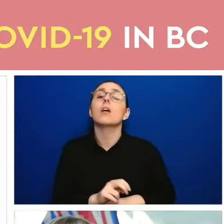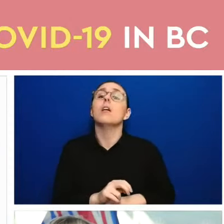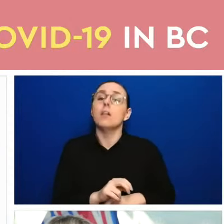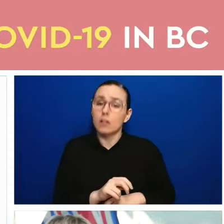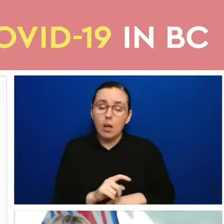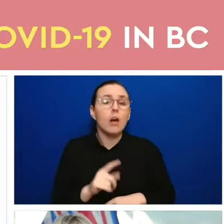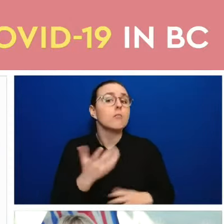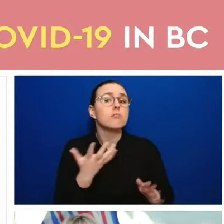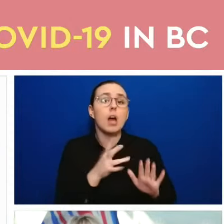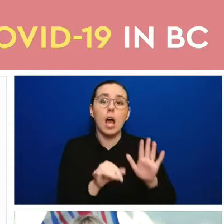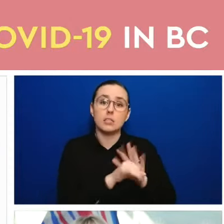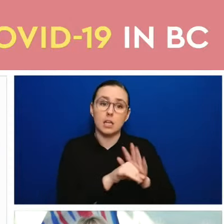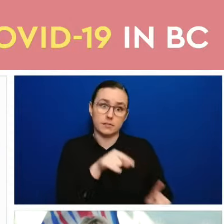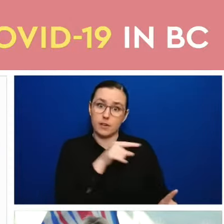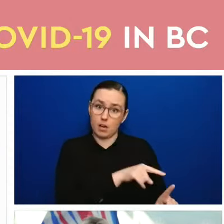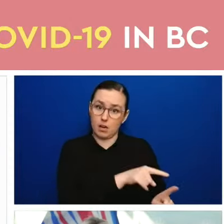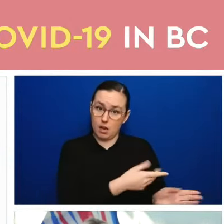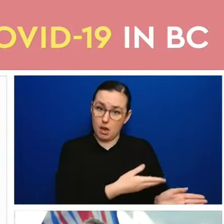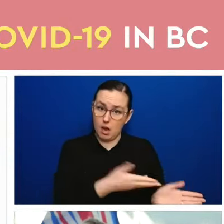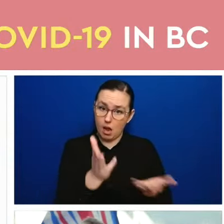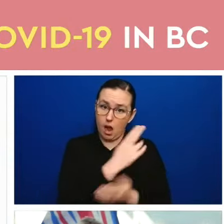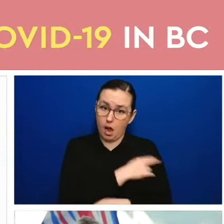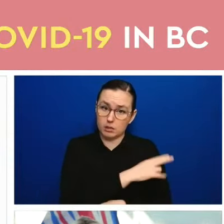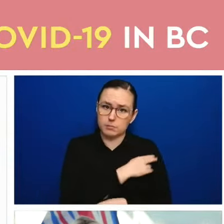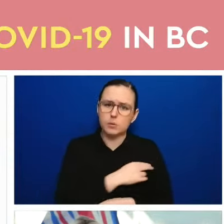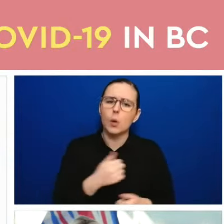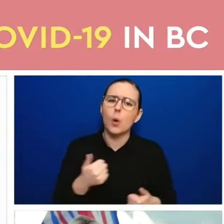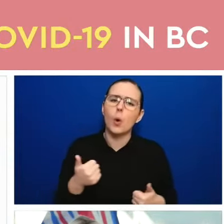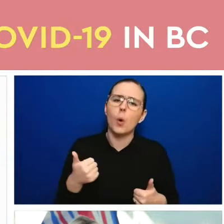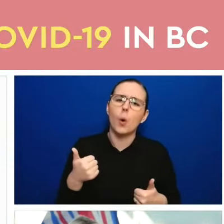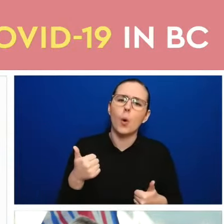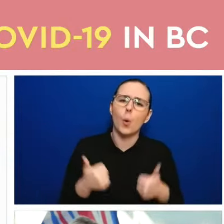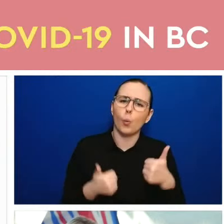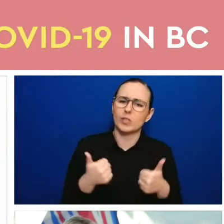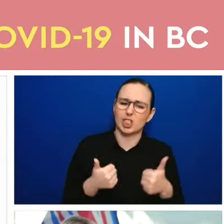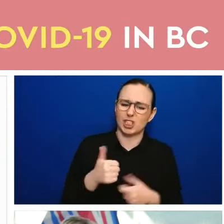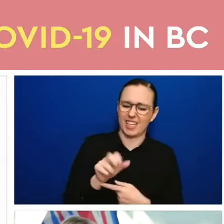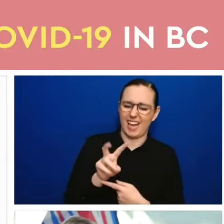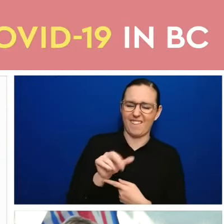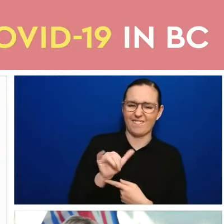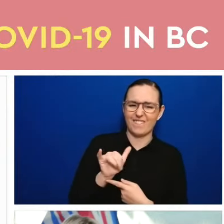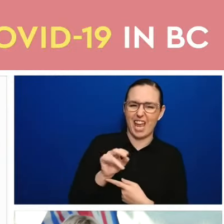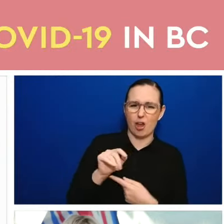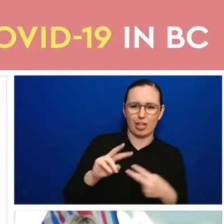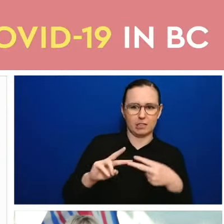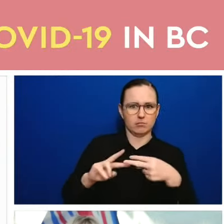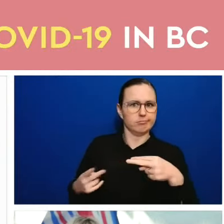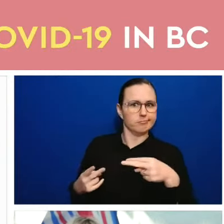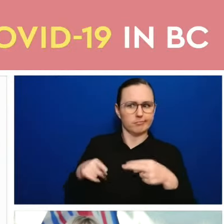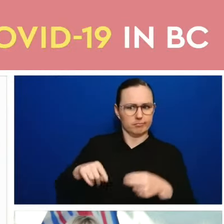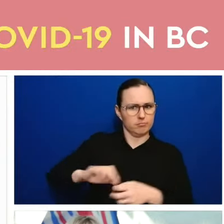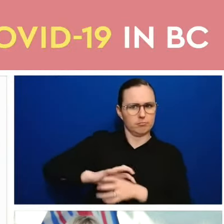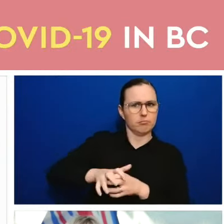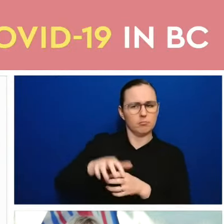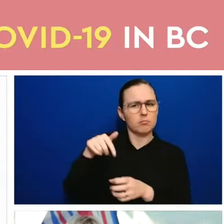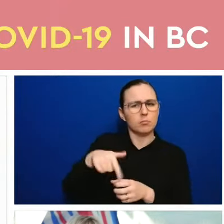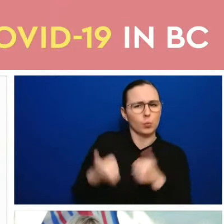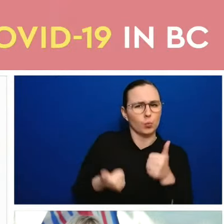One of them is what is the variant of concern that's causing hospitalization right